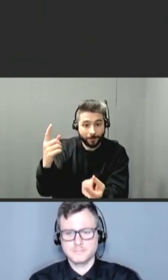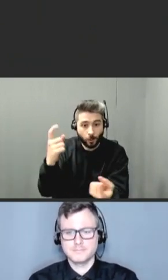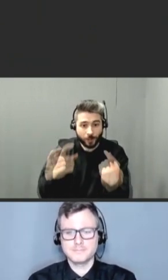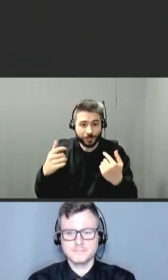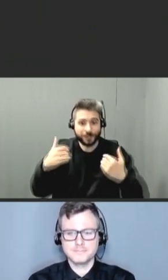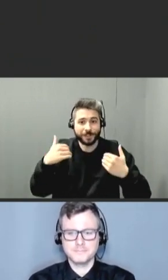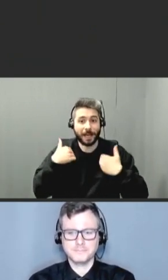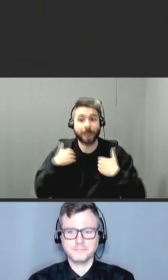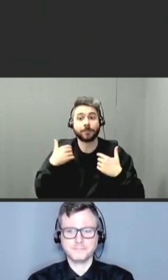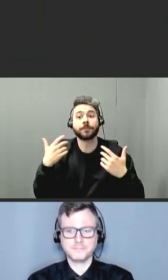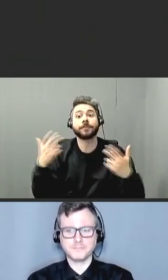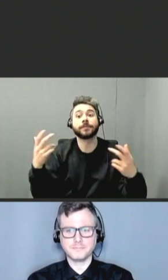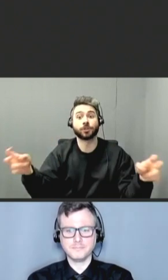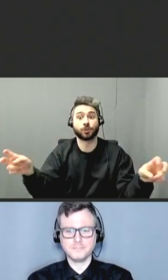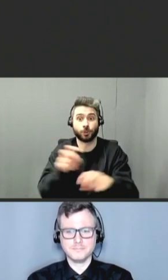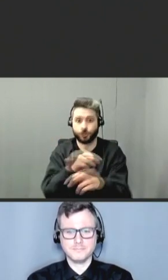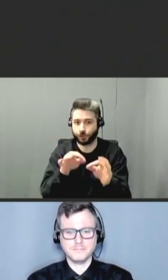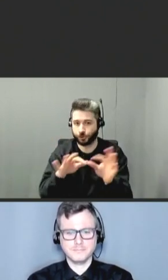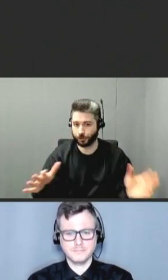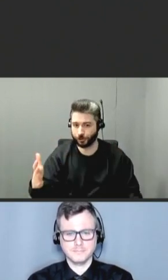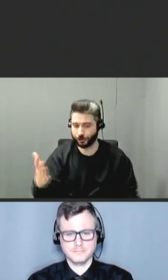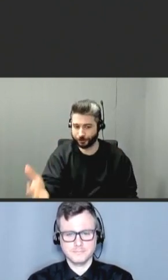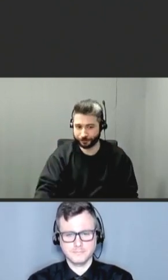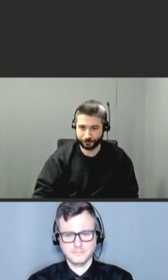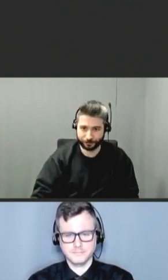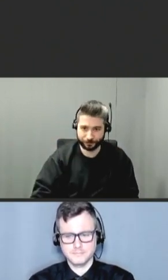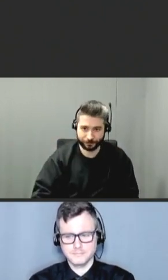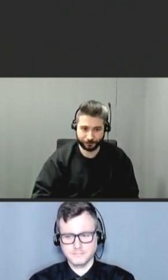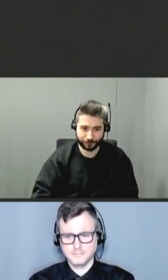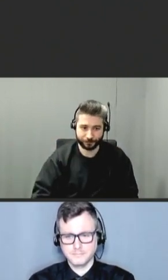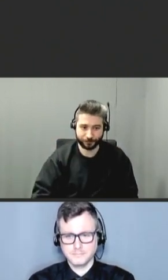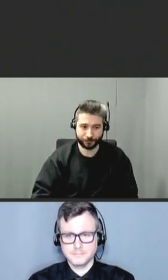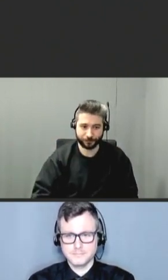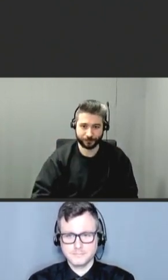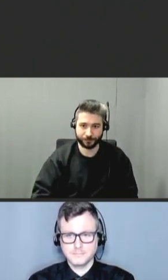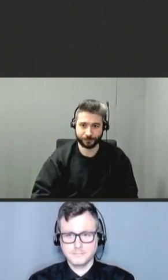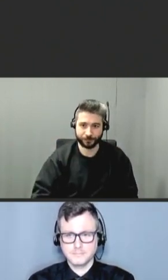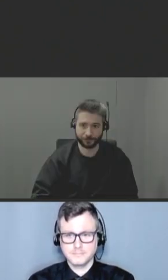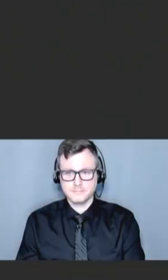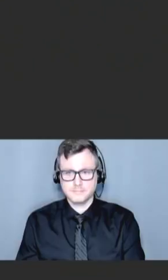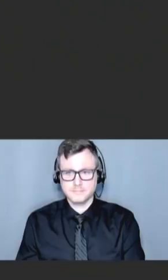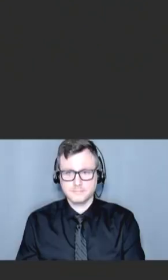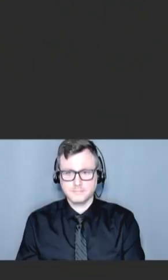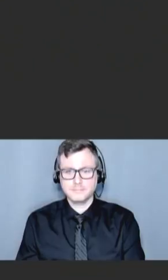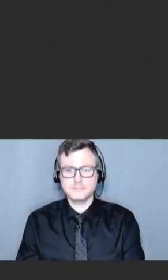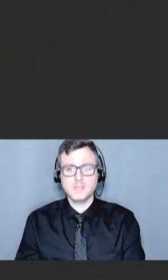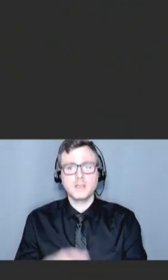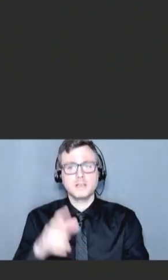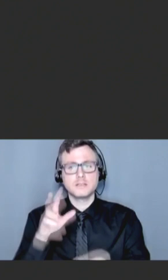In this panel, Dr. Cracalik and I will provide presentations on COVID-19 vaccine safety. I'm